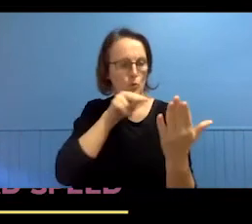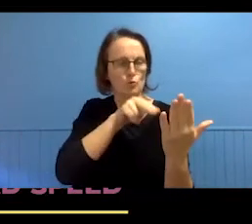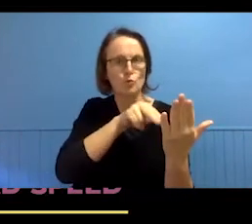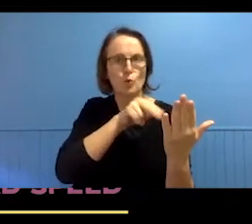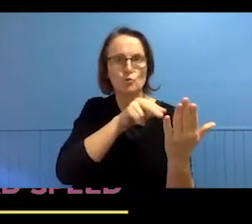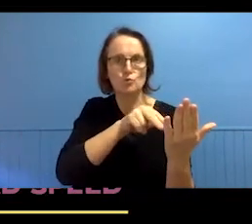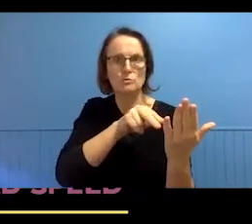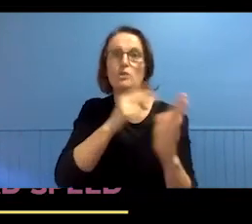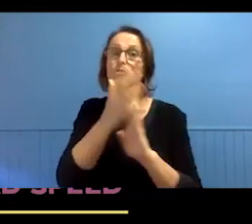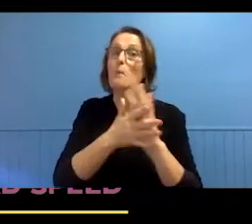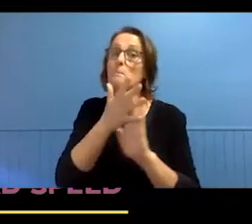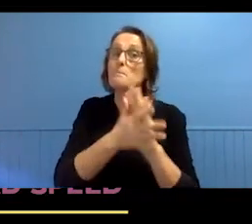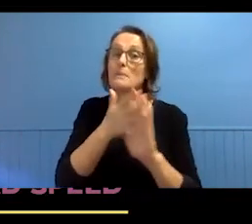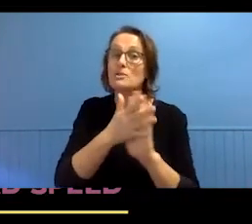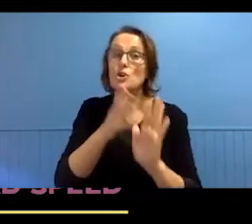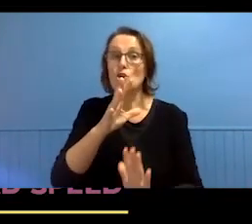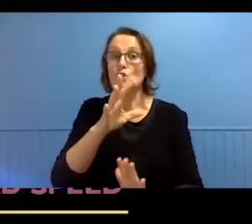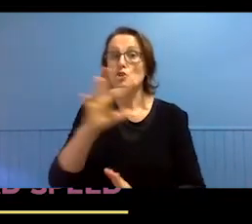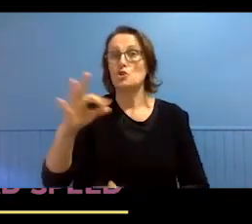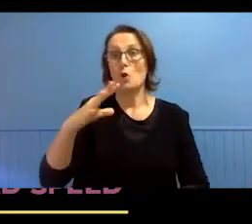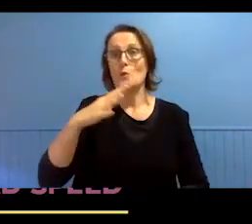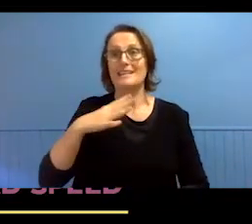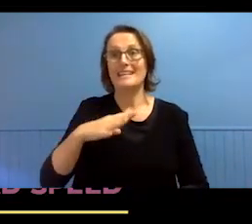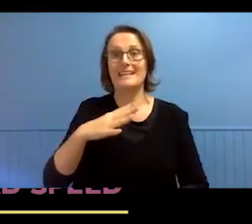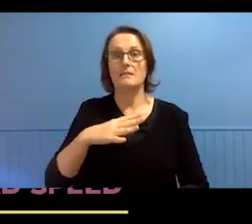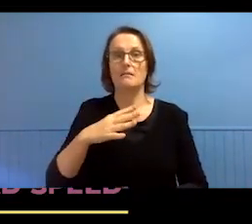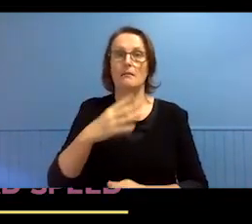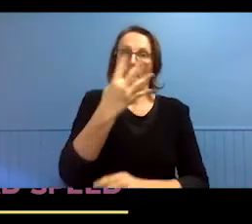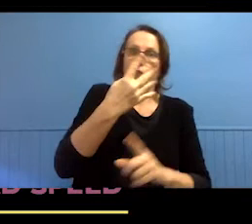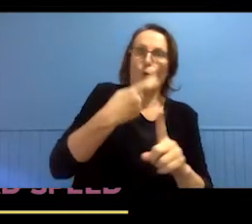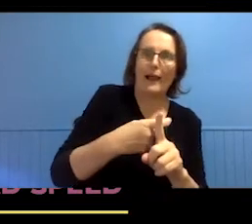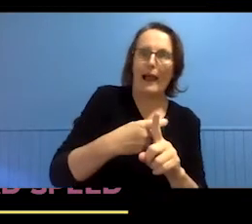that, it means you don't necessarily need a big 4K or 8K connection. 1080